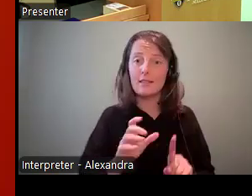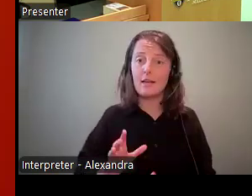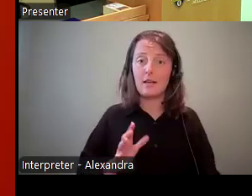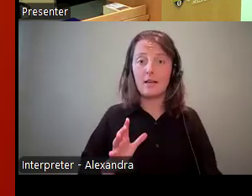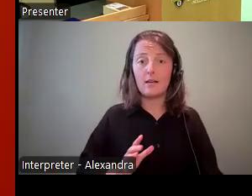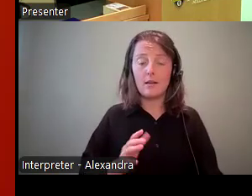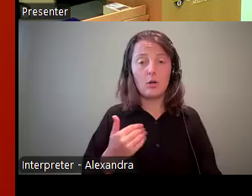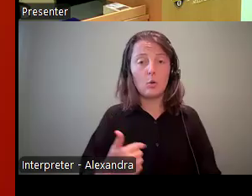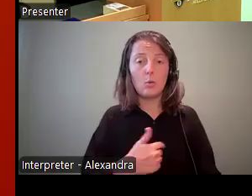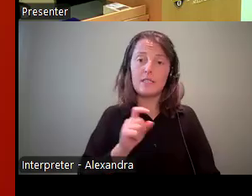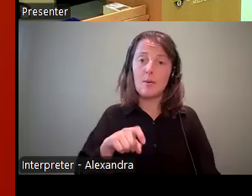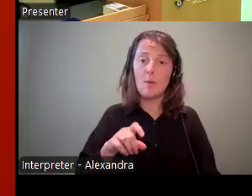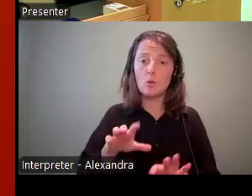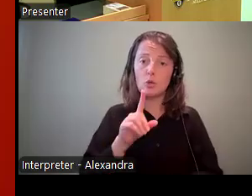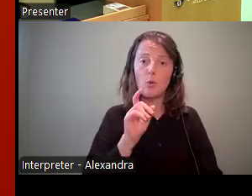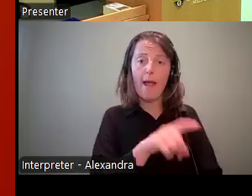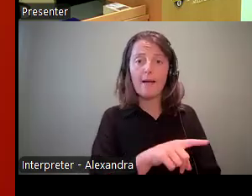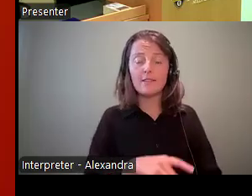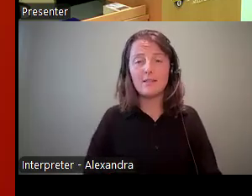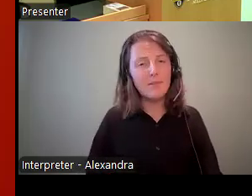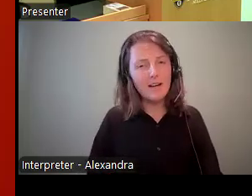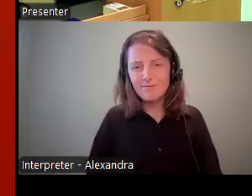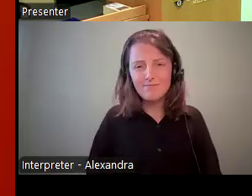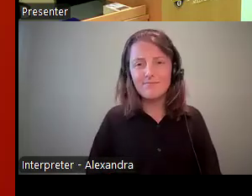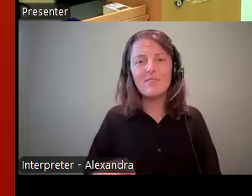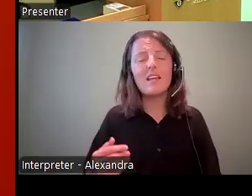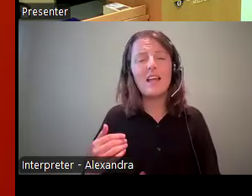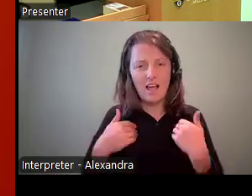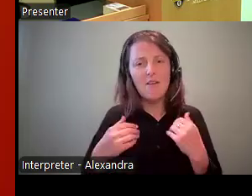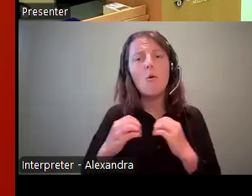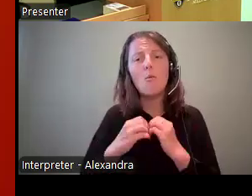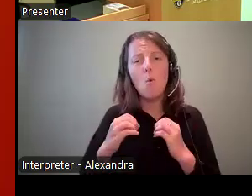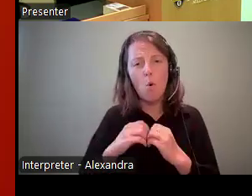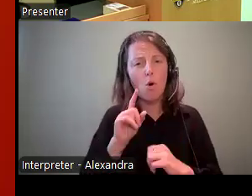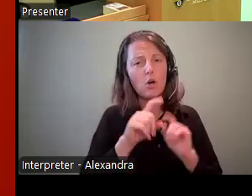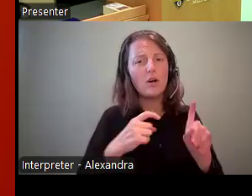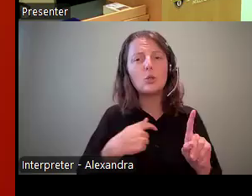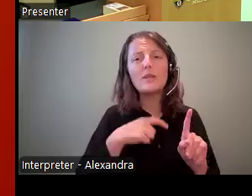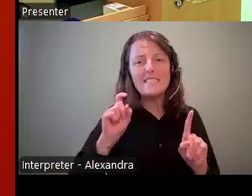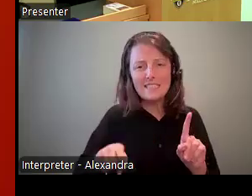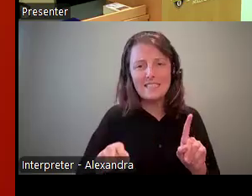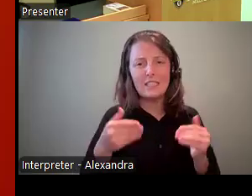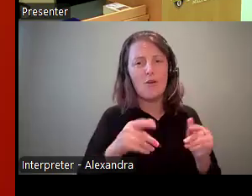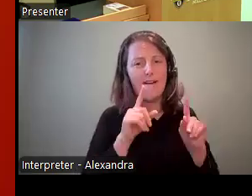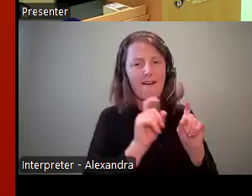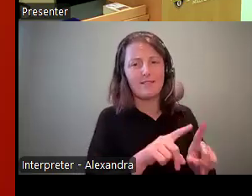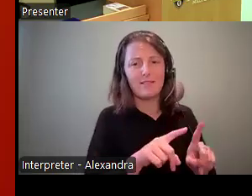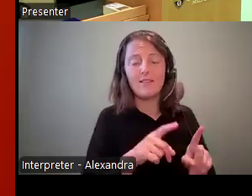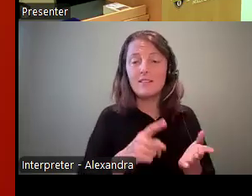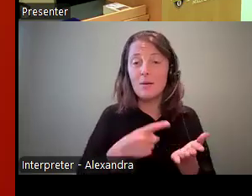but there there are more questions that we need to ask, and those questions can be based on culture.